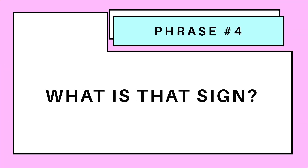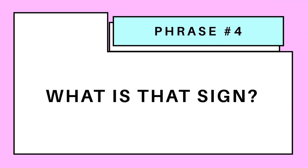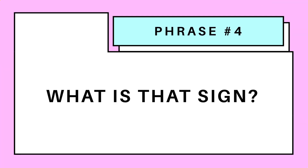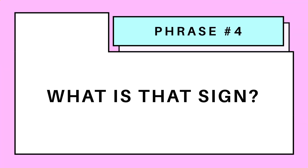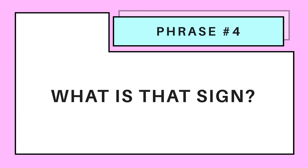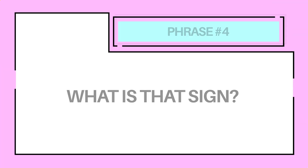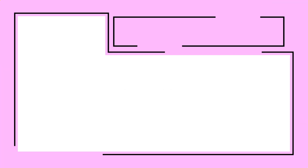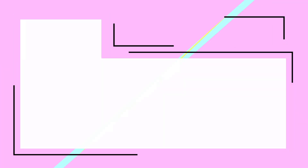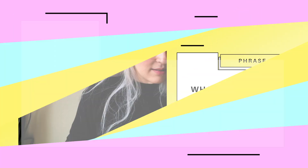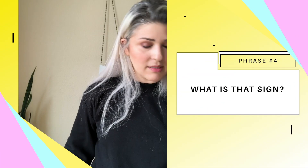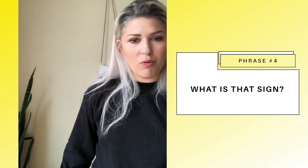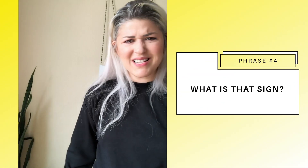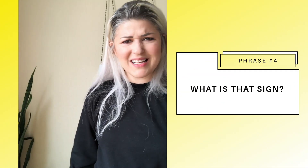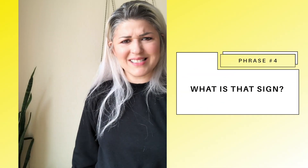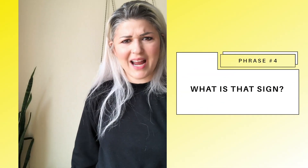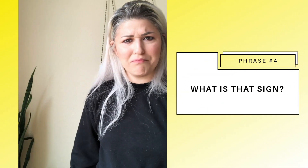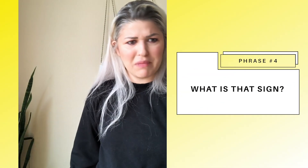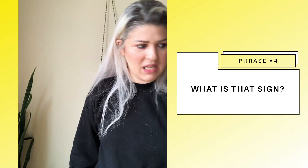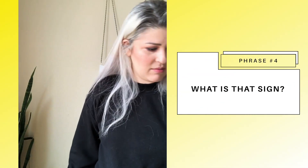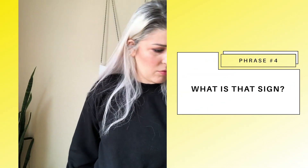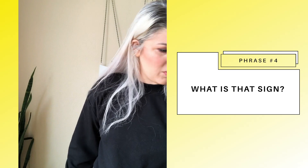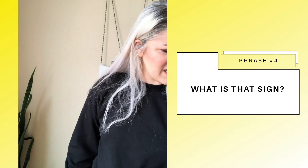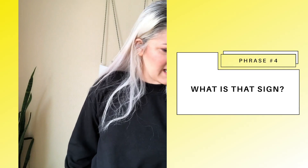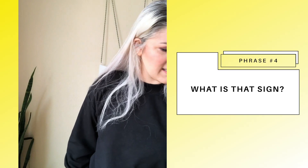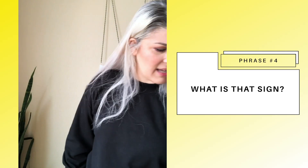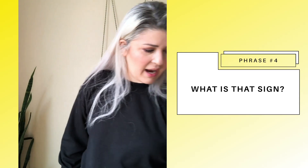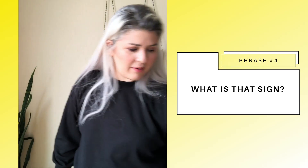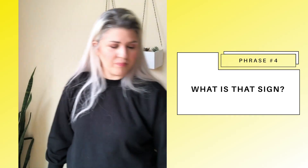another phrase you can ask is, what does that sign mean? What is that sign?